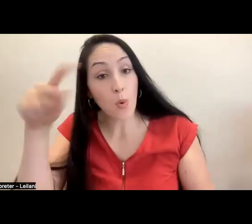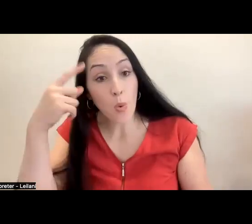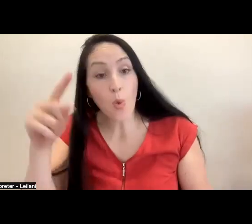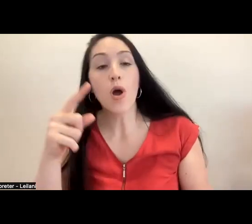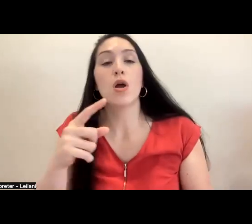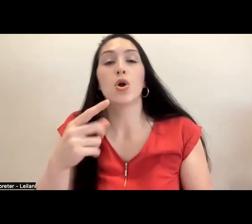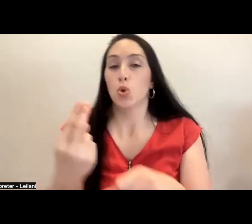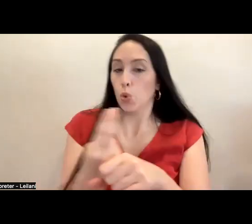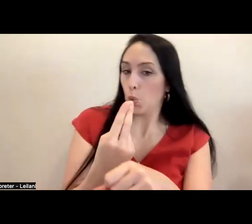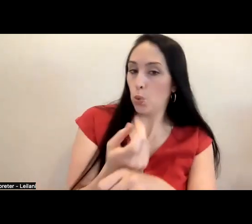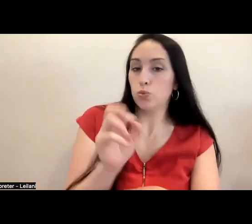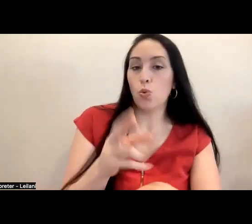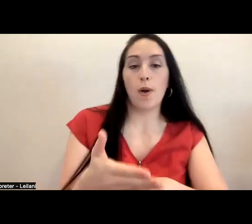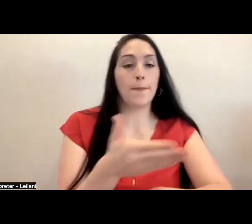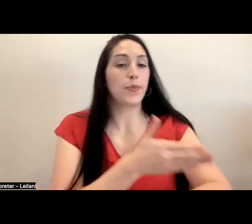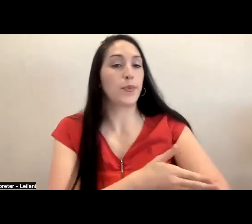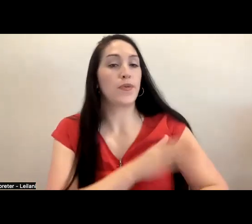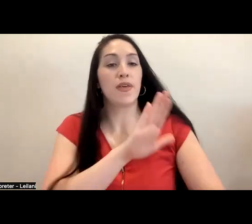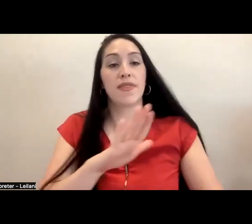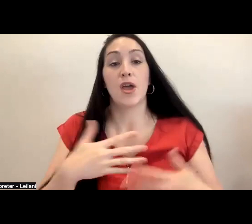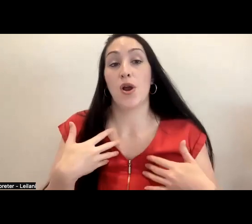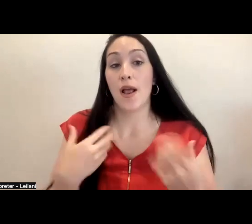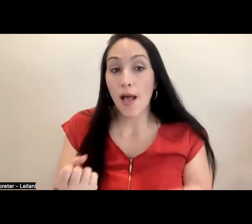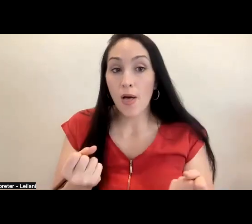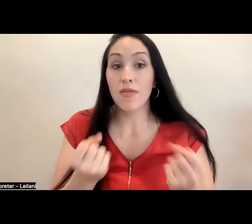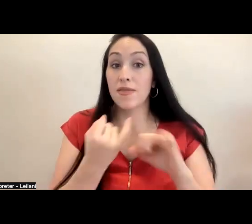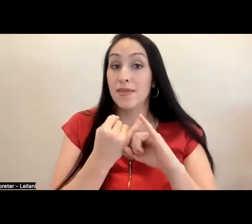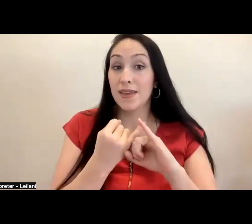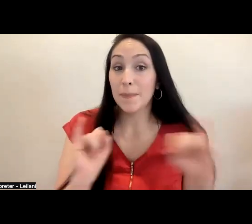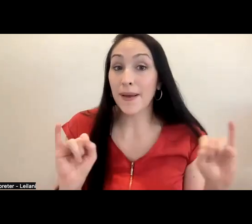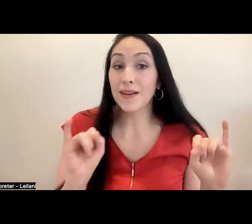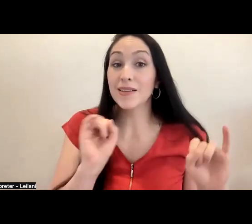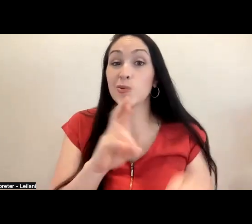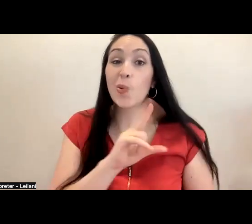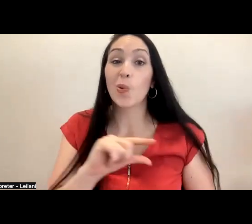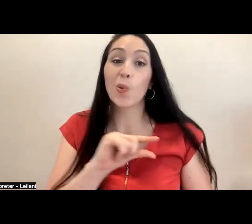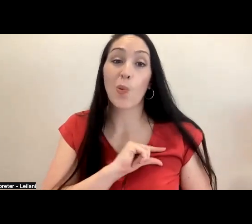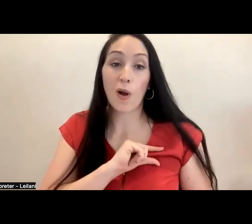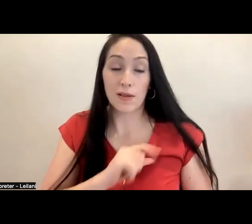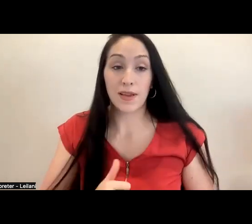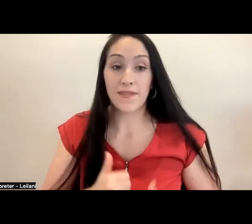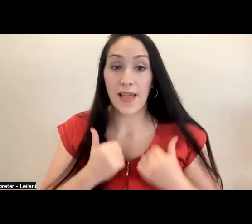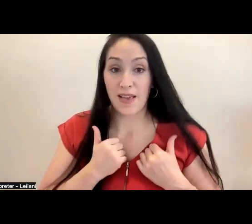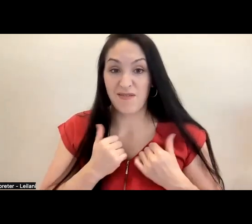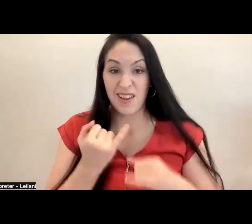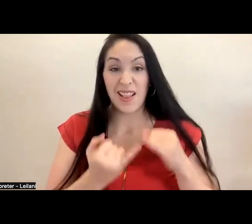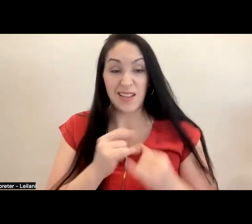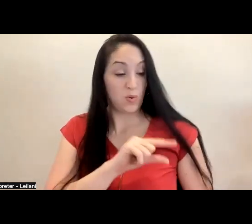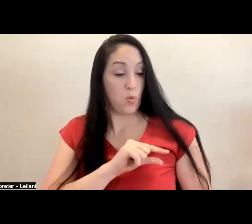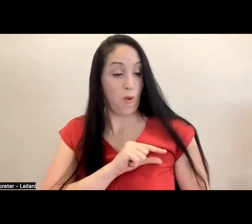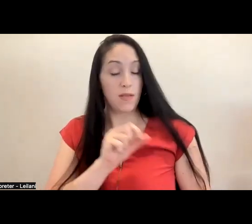11:24:51 Independence for quality of life, and that last part quality of life is pretty